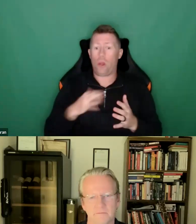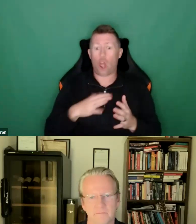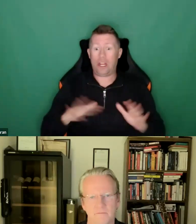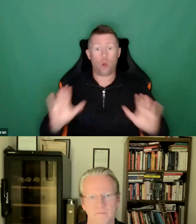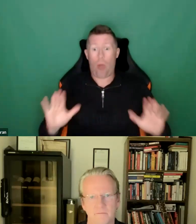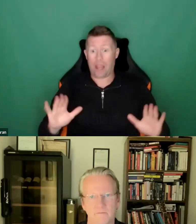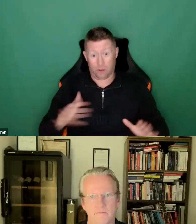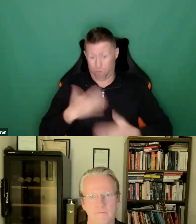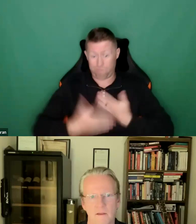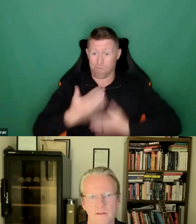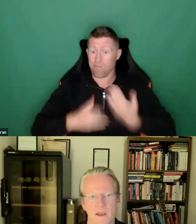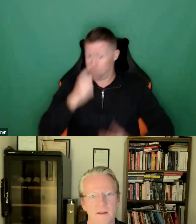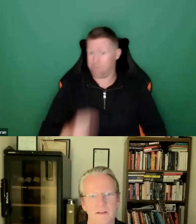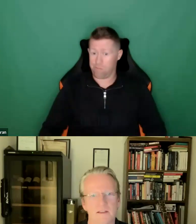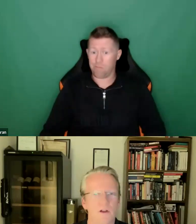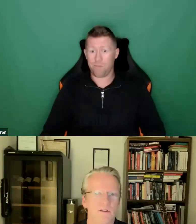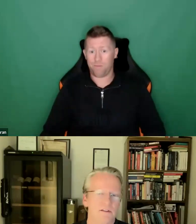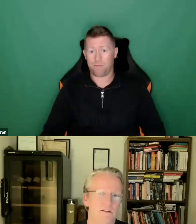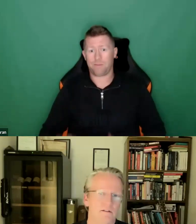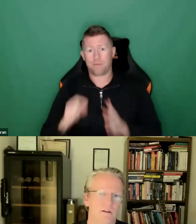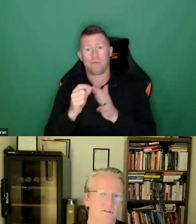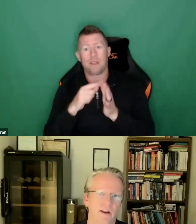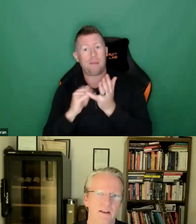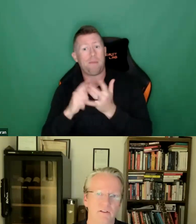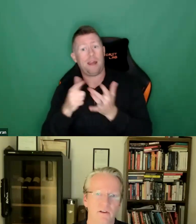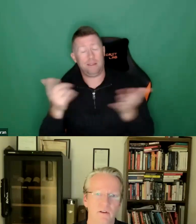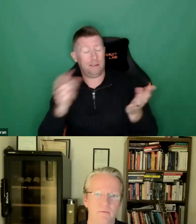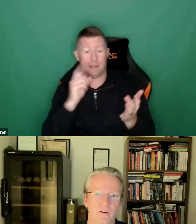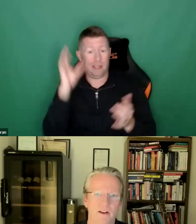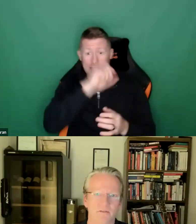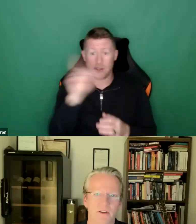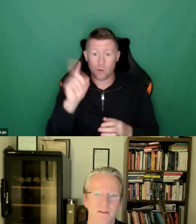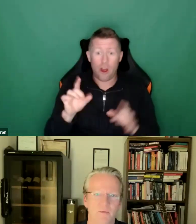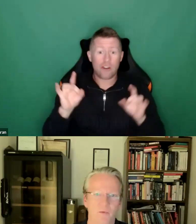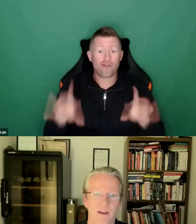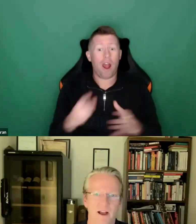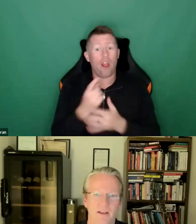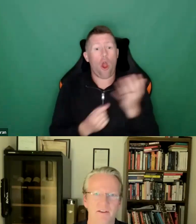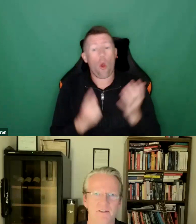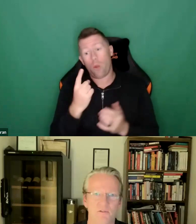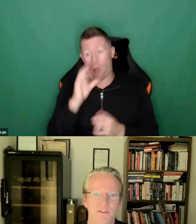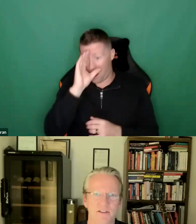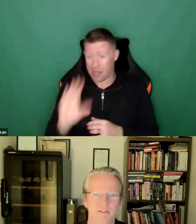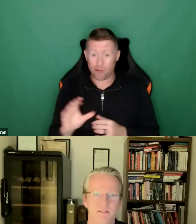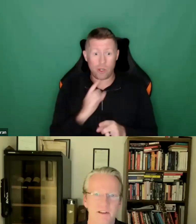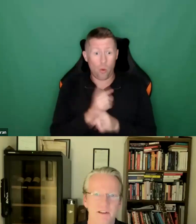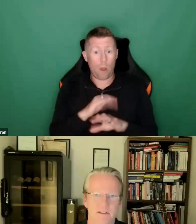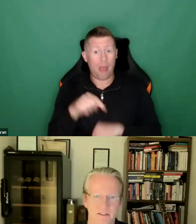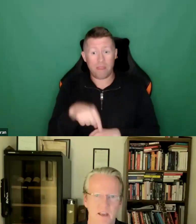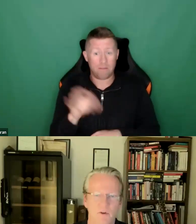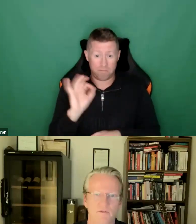families can do that too, I think we would be in a whole different place. And pretty quickly. If we were willing to